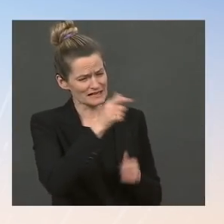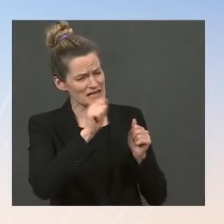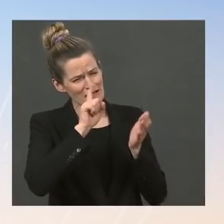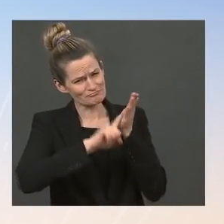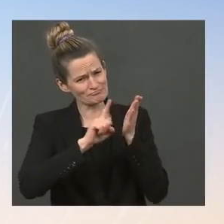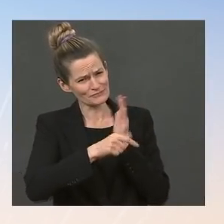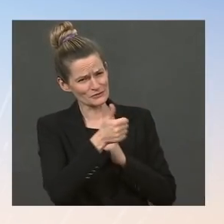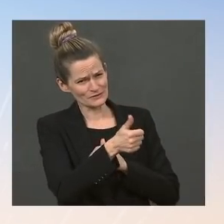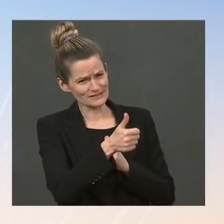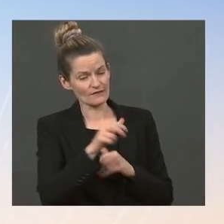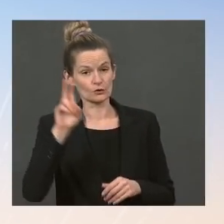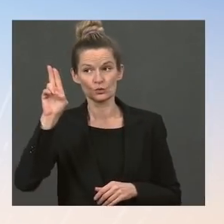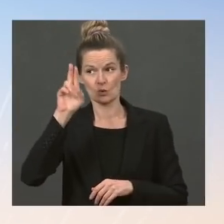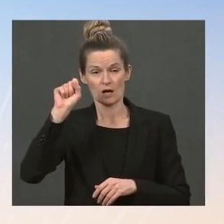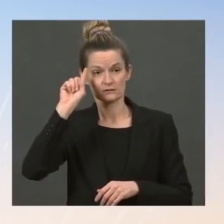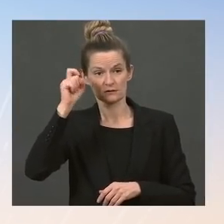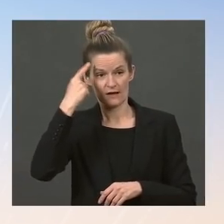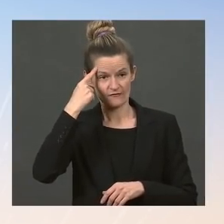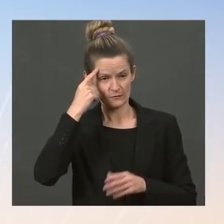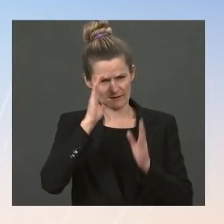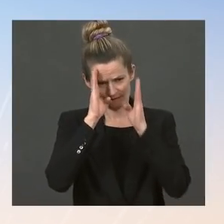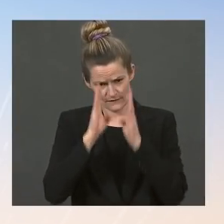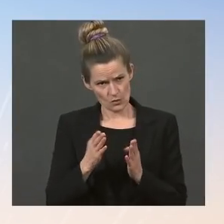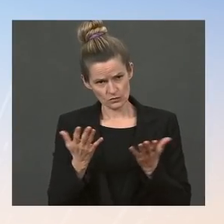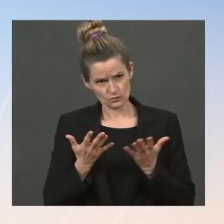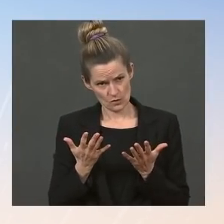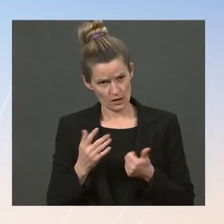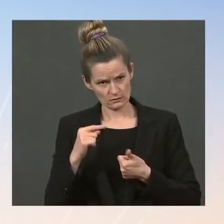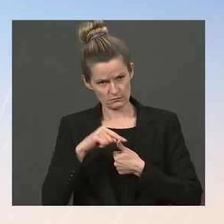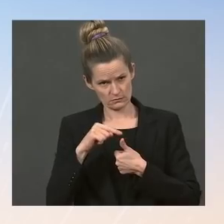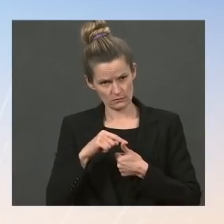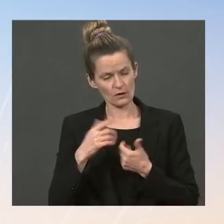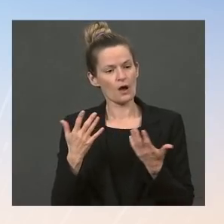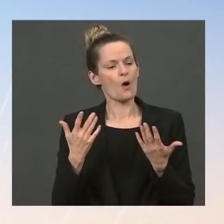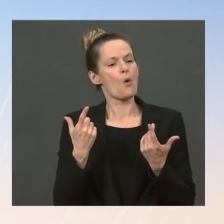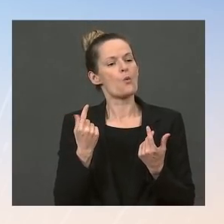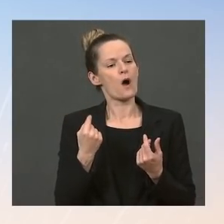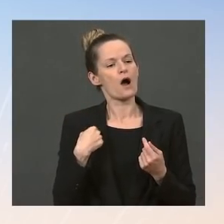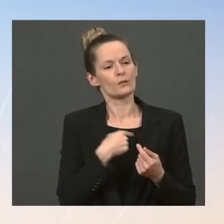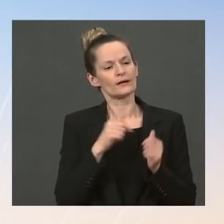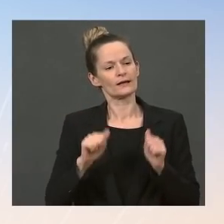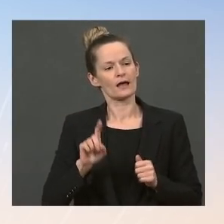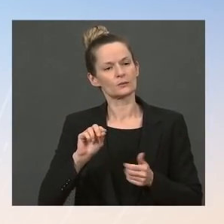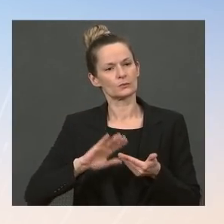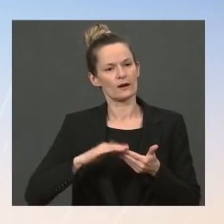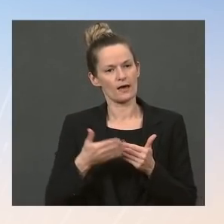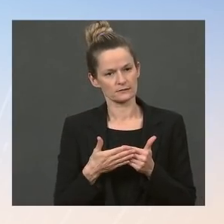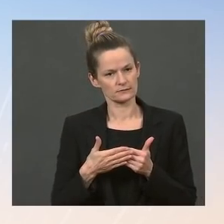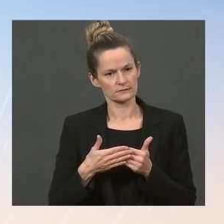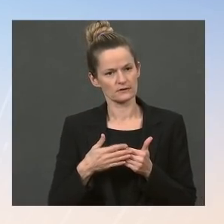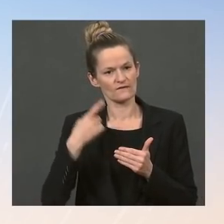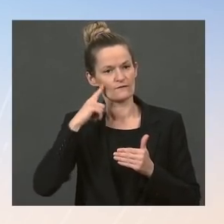our focus is on what steps we can take to increase security in the Indo-Pacific, and there are a range of countries